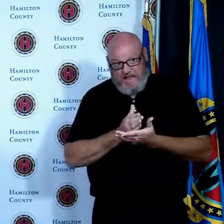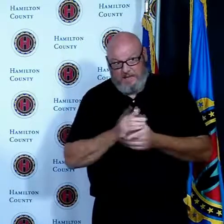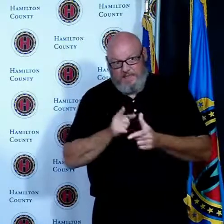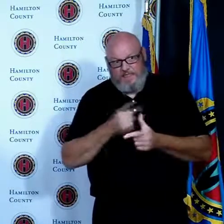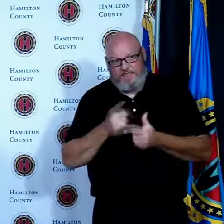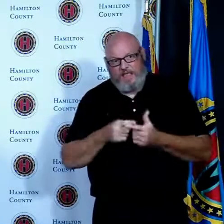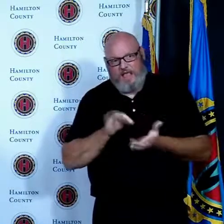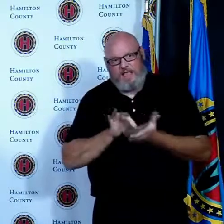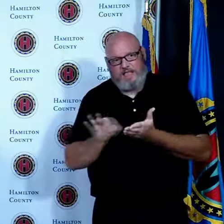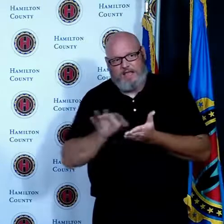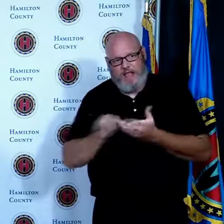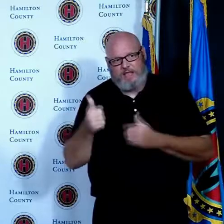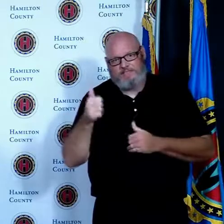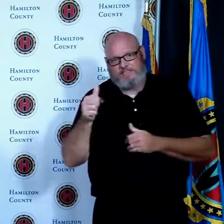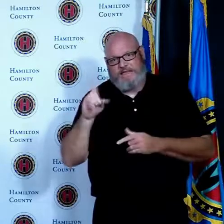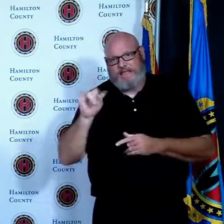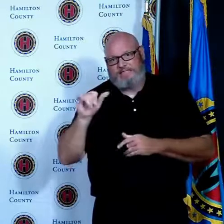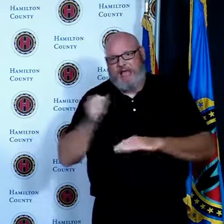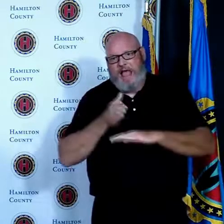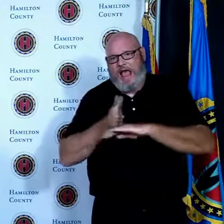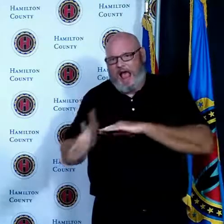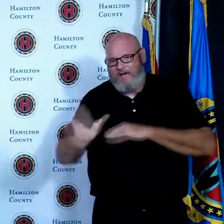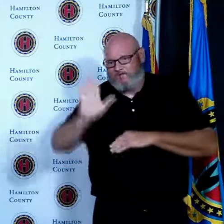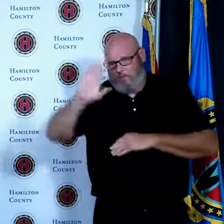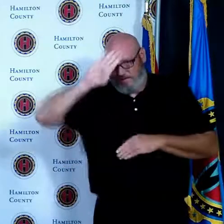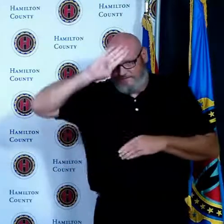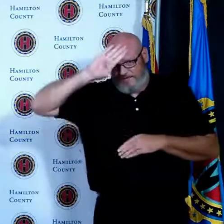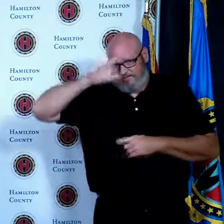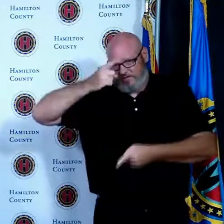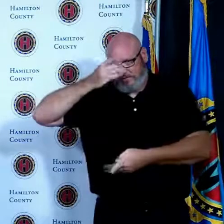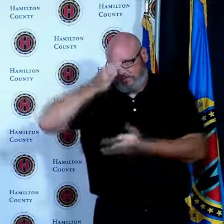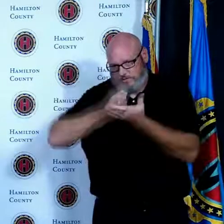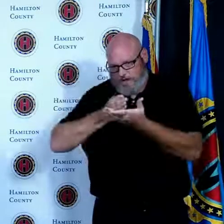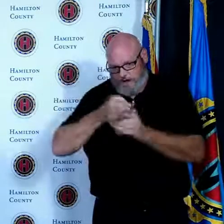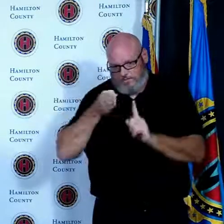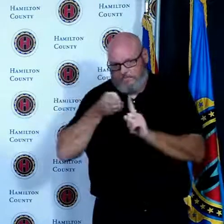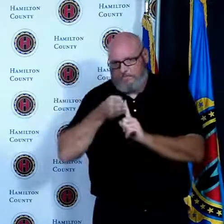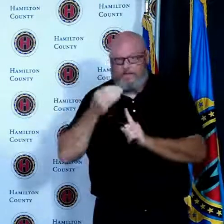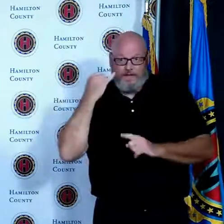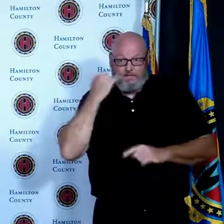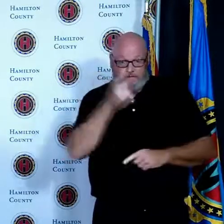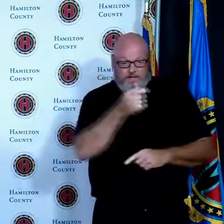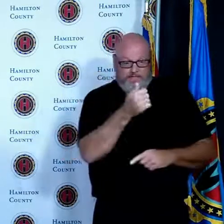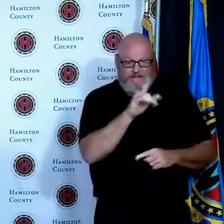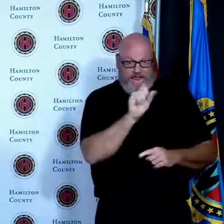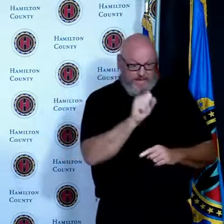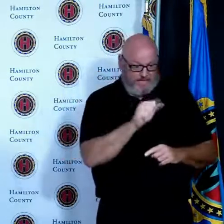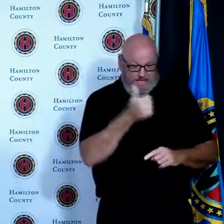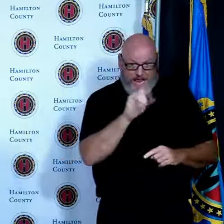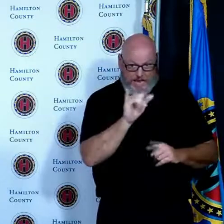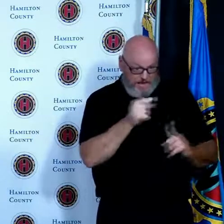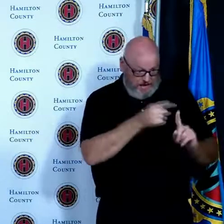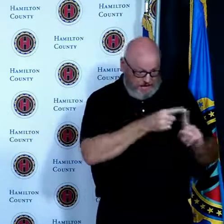Centers for Disease Control recommends so just to be clear that means there would be no tests needed to return back to work